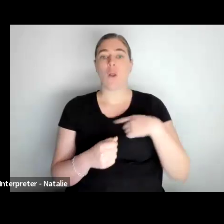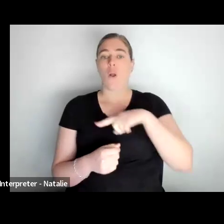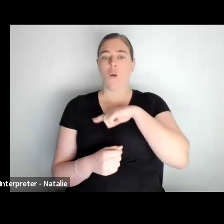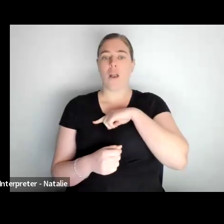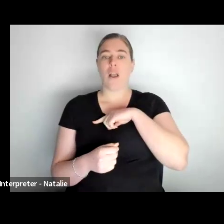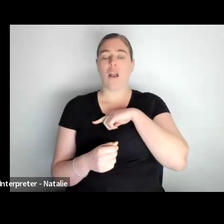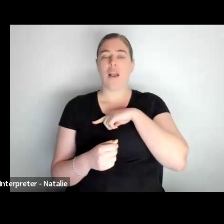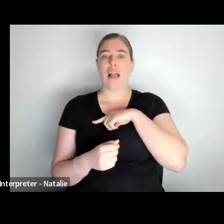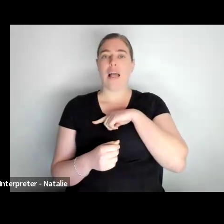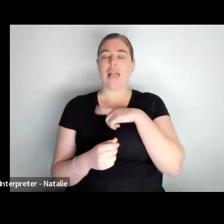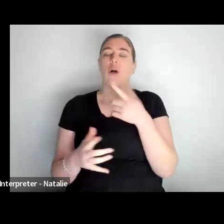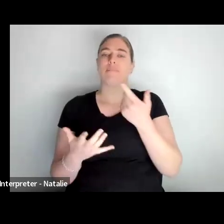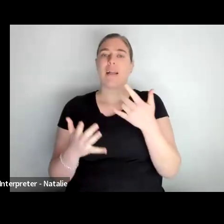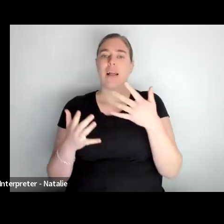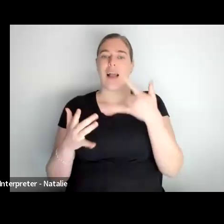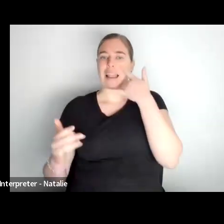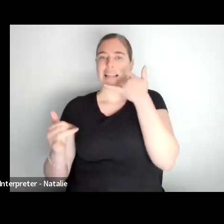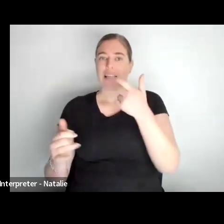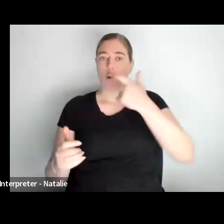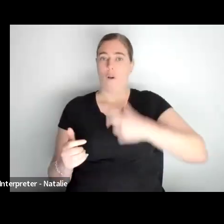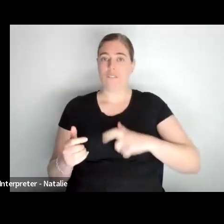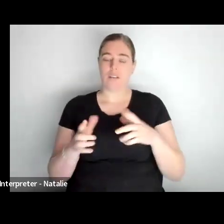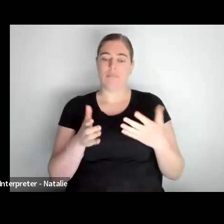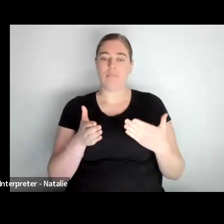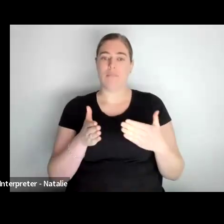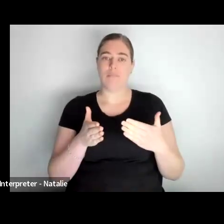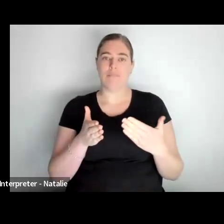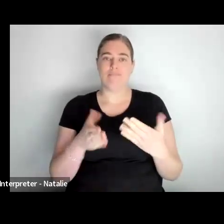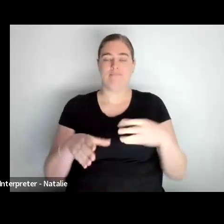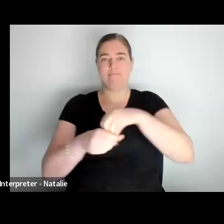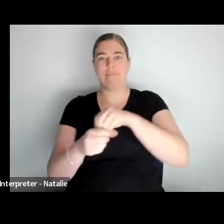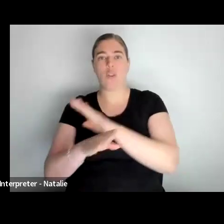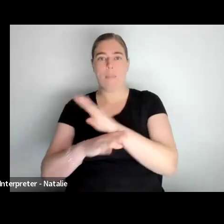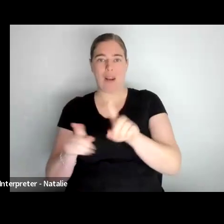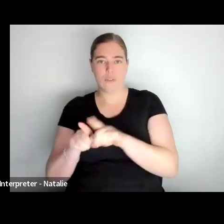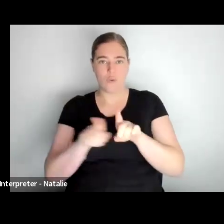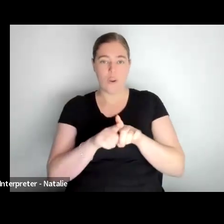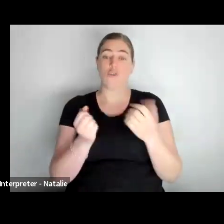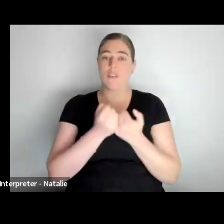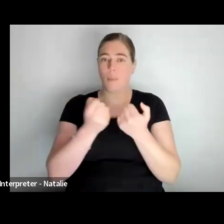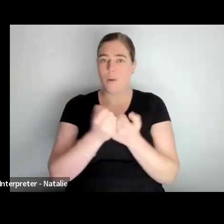assessment officer is assigned to each panel to support you through all elements of the process.